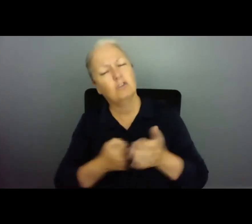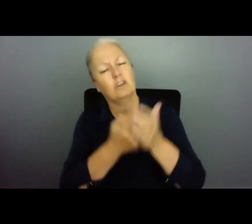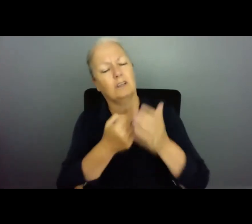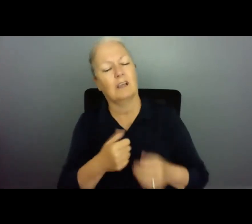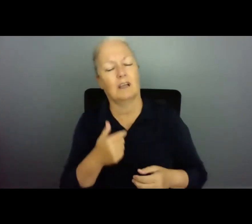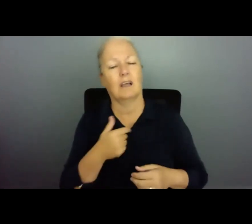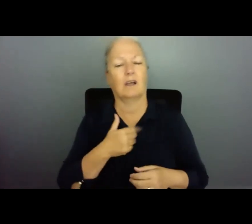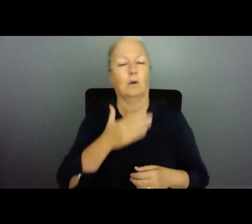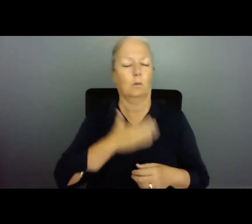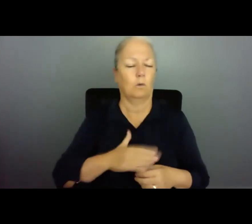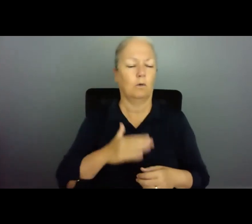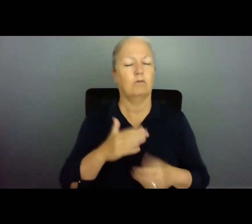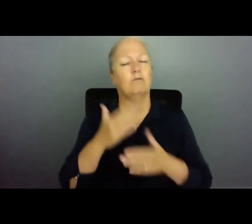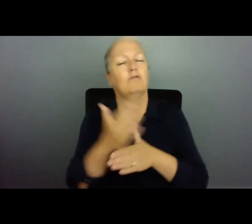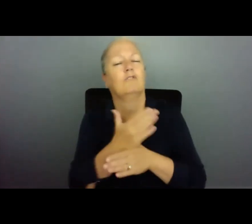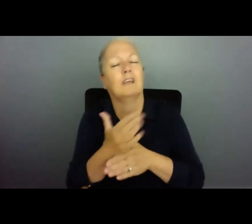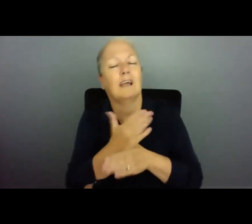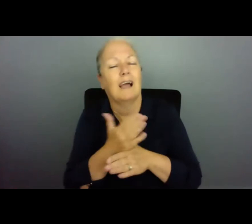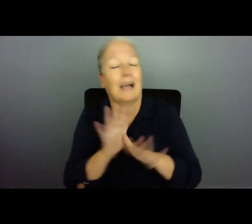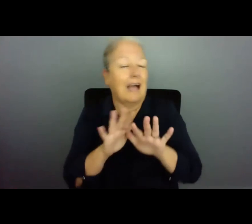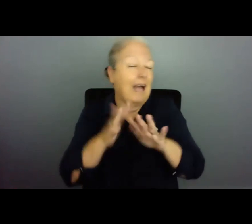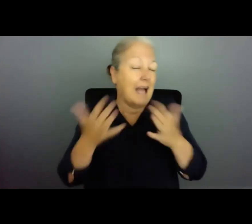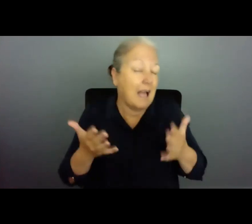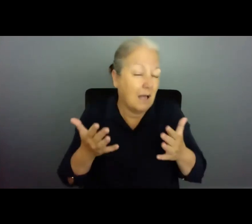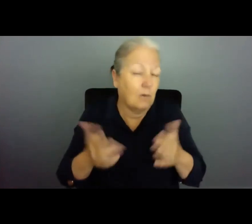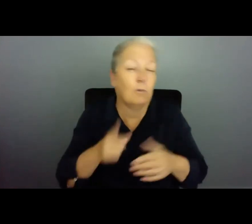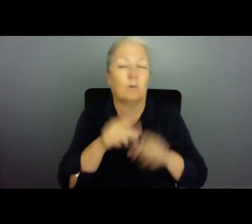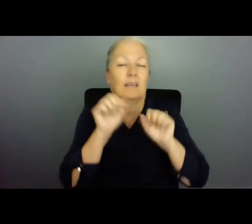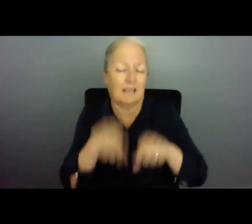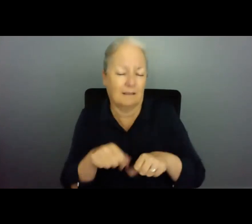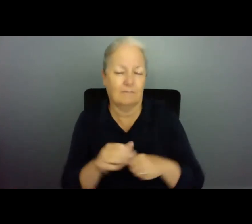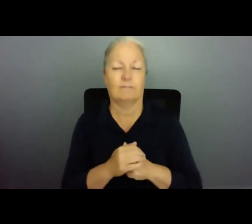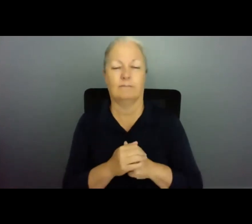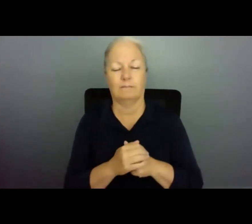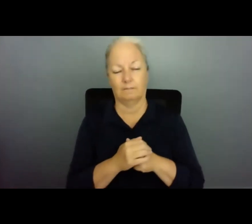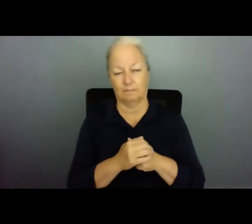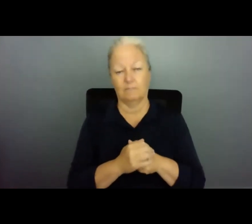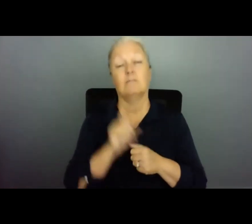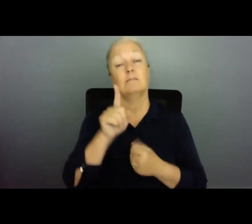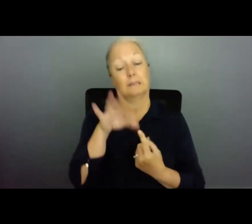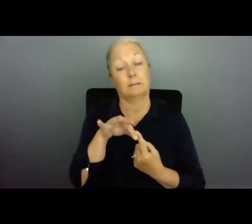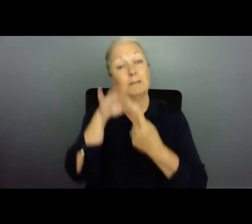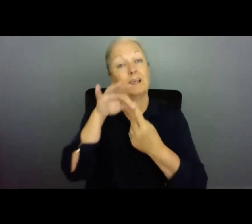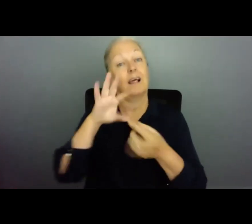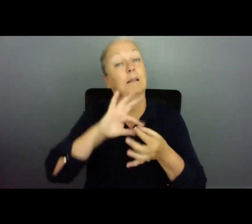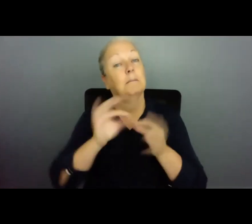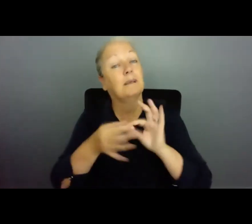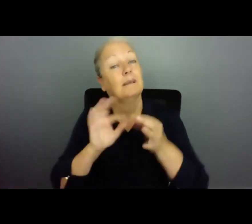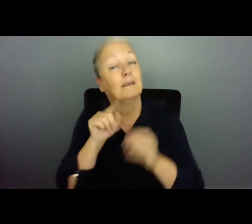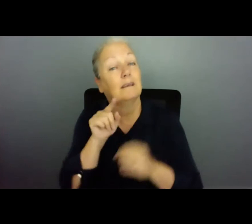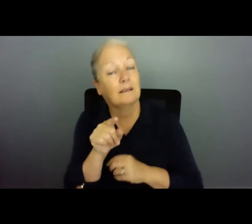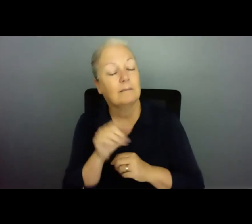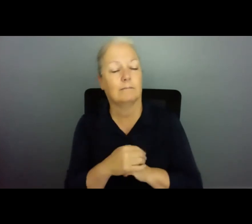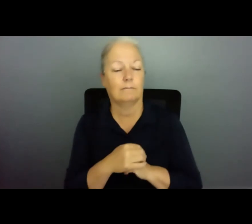on what we could do to cope with them in special olympics various communicate with our internal